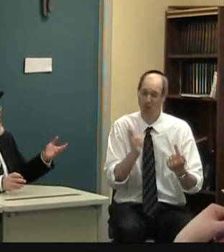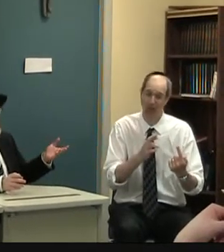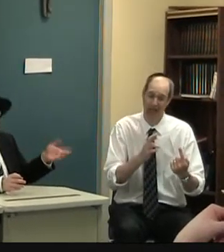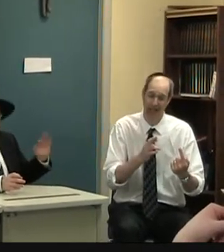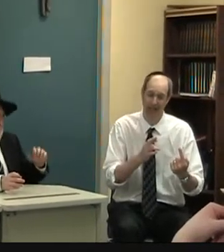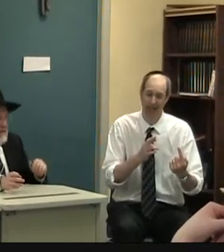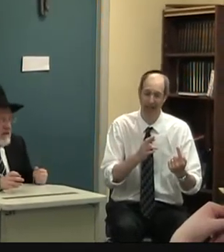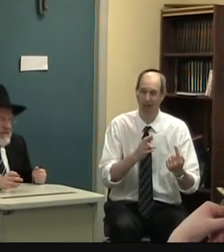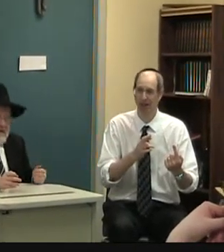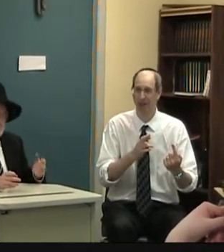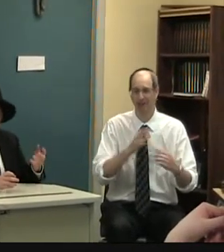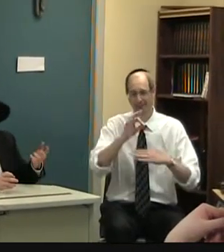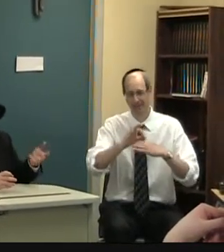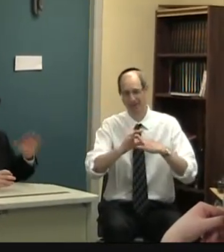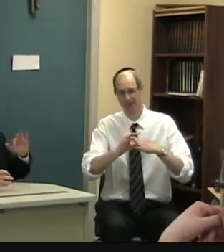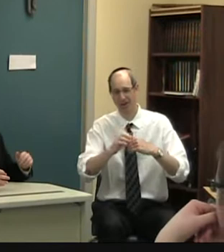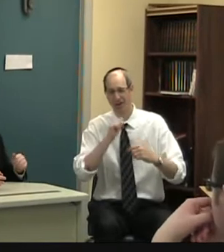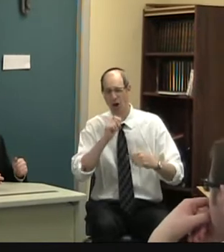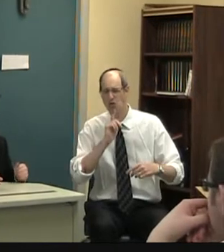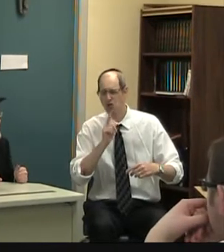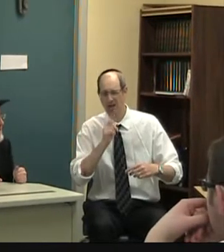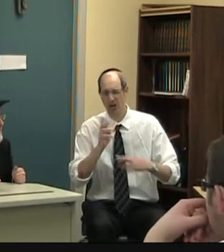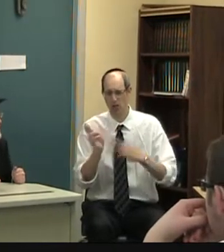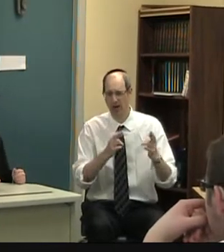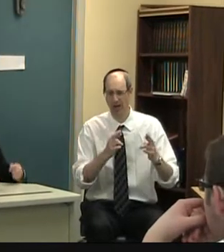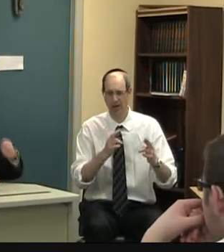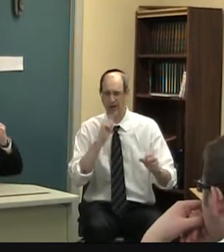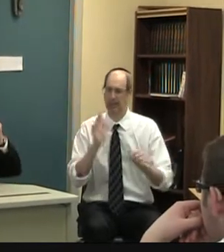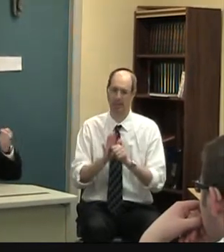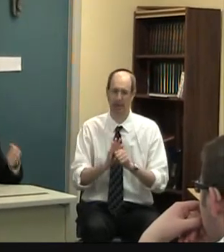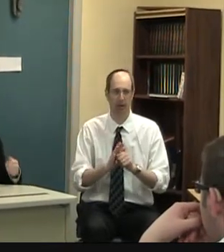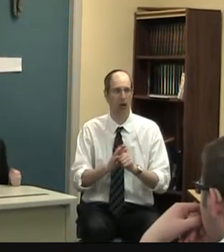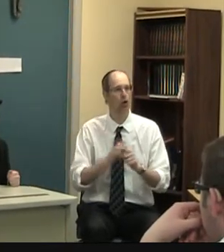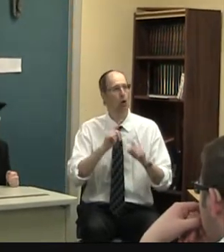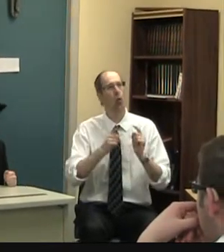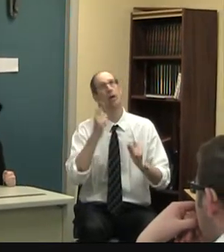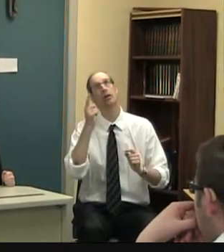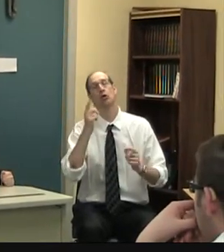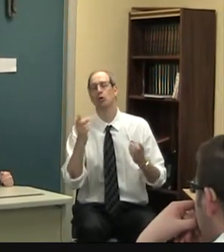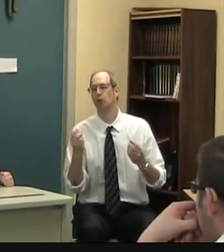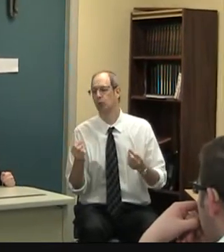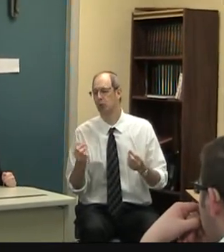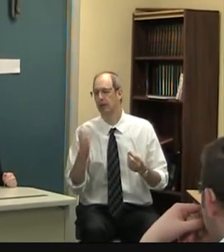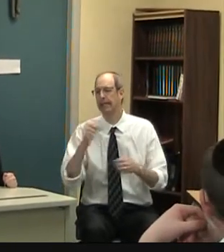traditional shadows arreva they weren't really ready to commit themselves So what about college park we do he created a situation